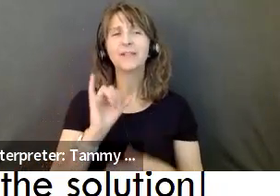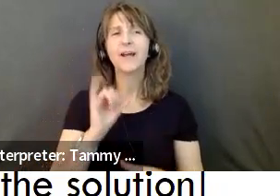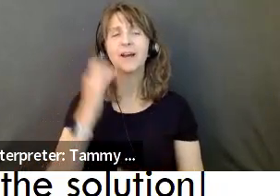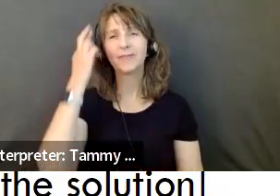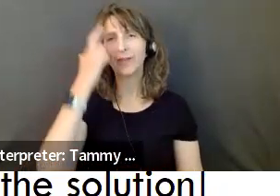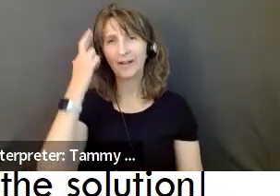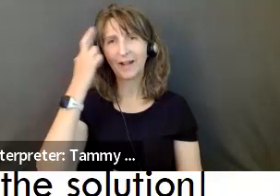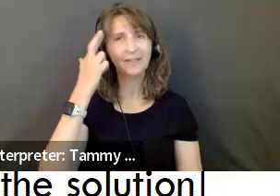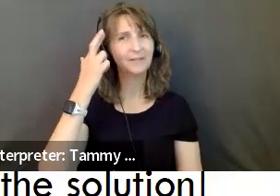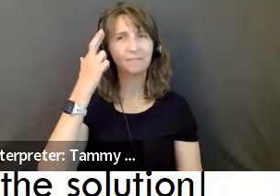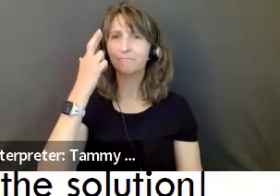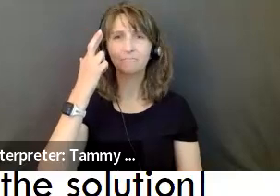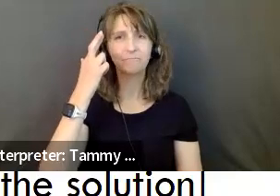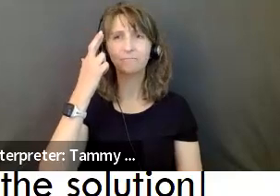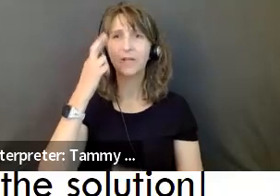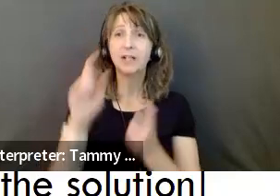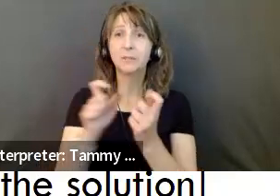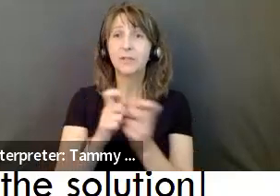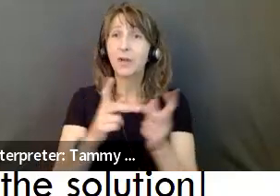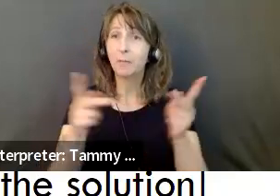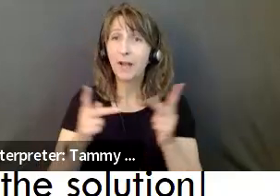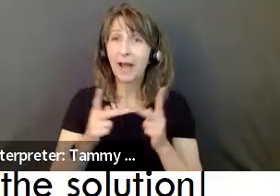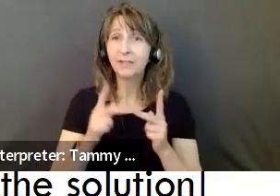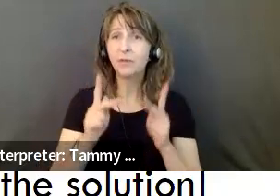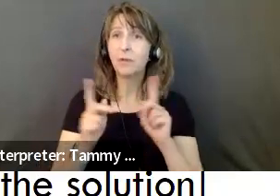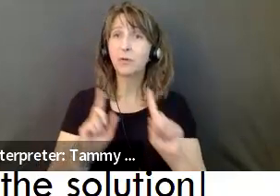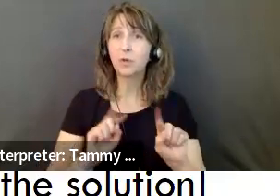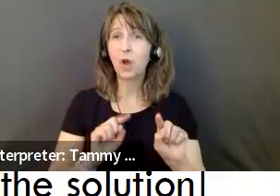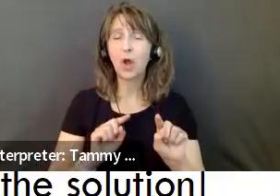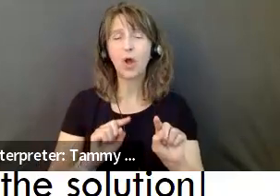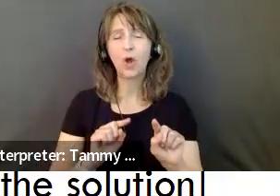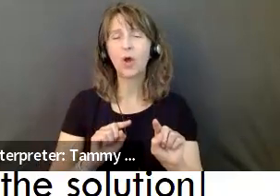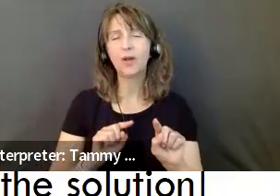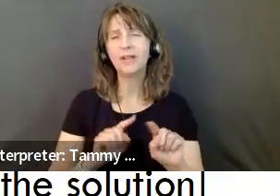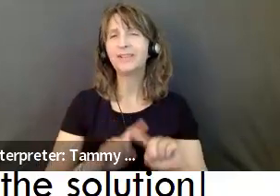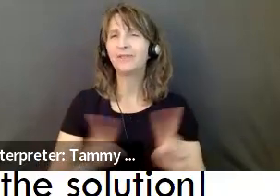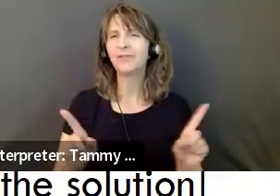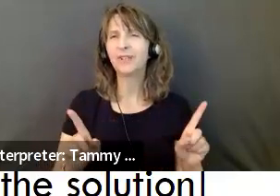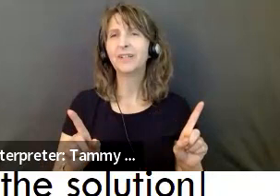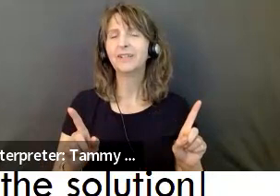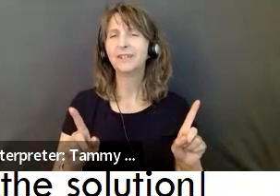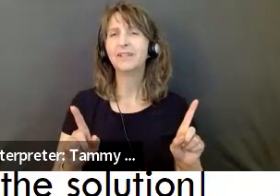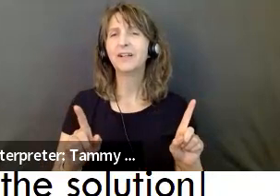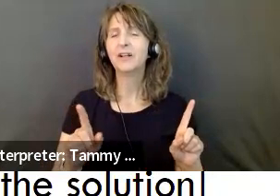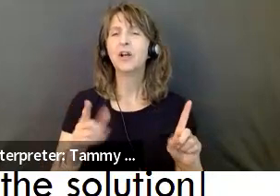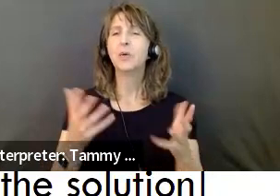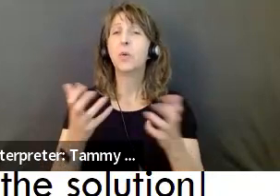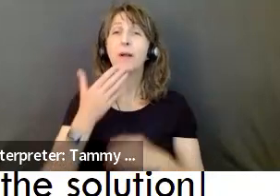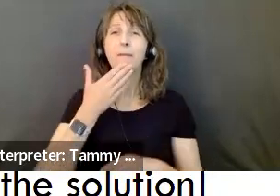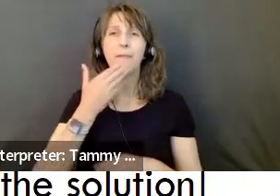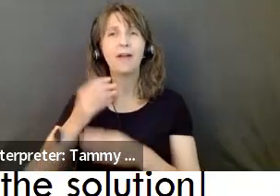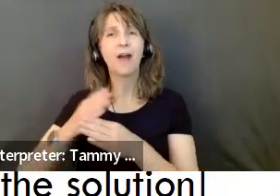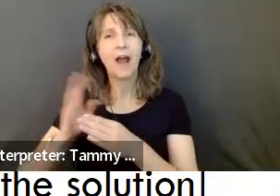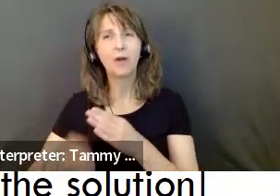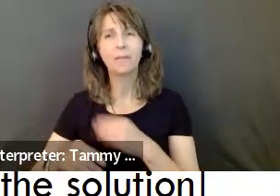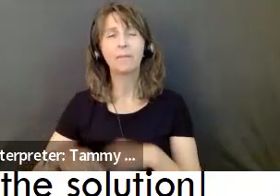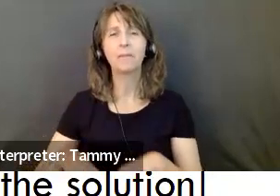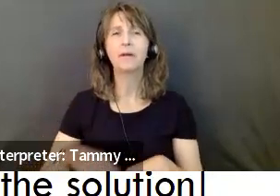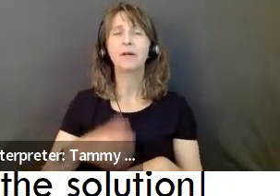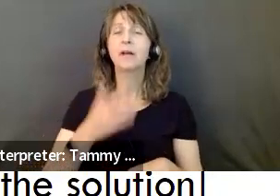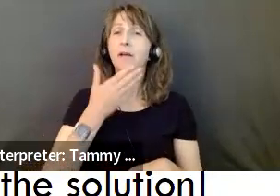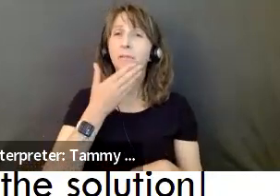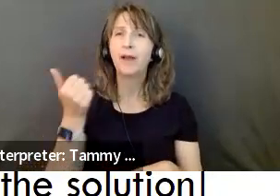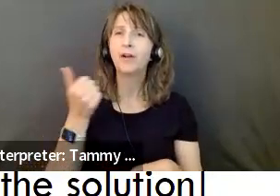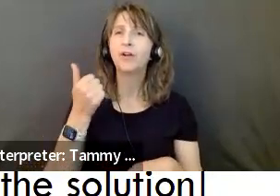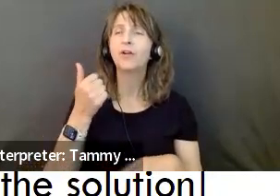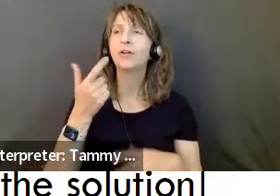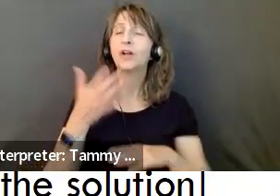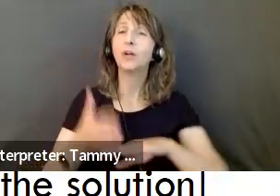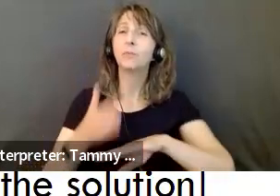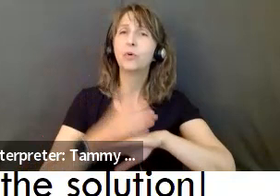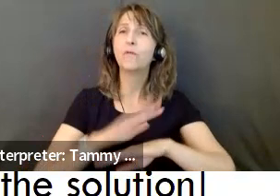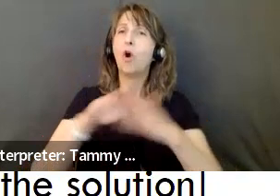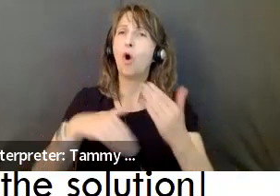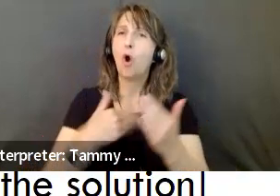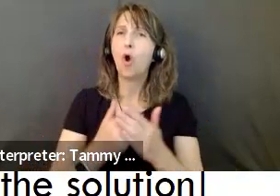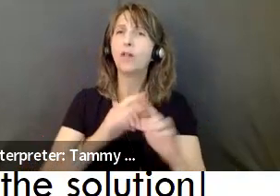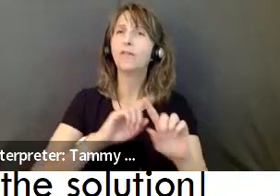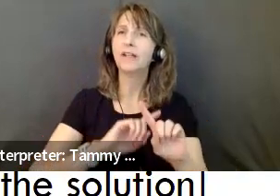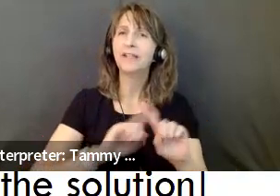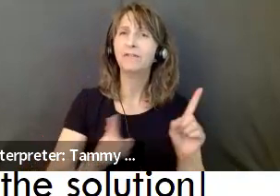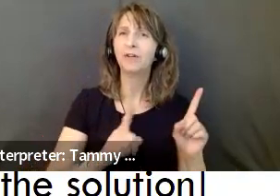To really just a better, a better outcome in a game plan. Across all of the systems, they truly have to work together to serve, this population.